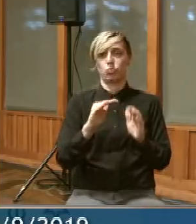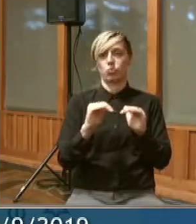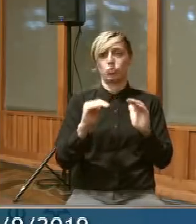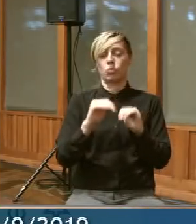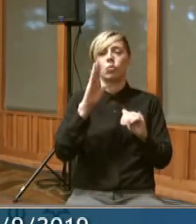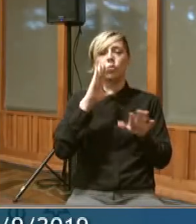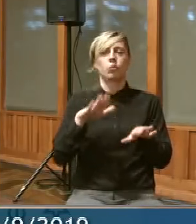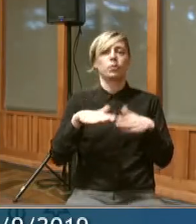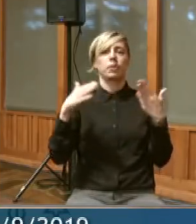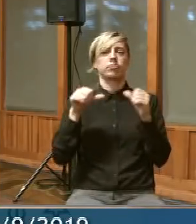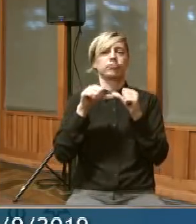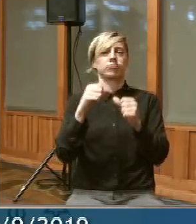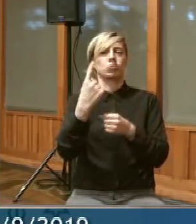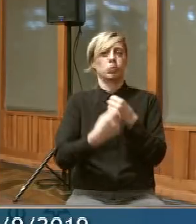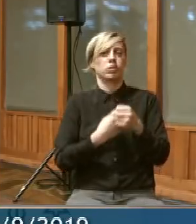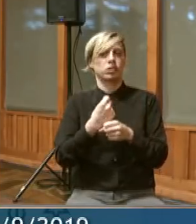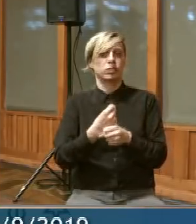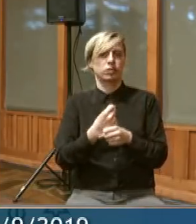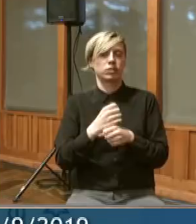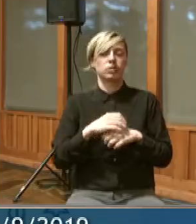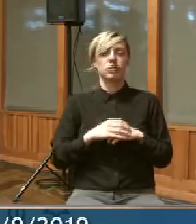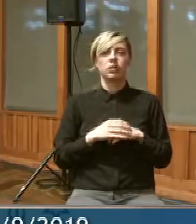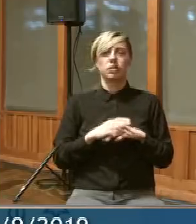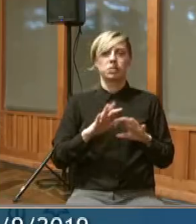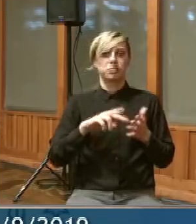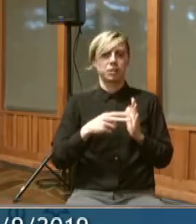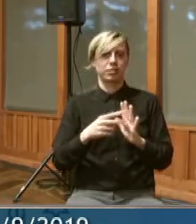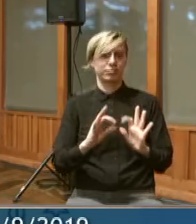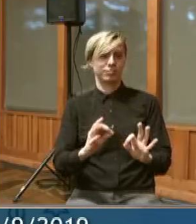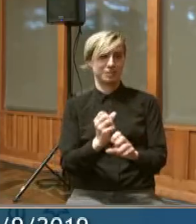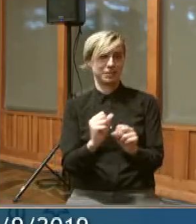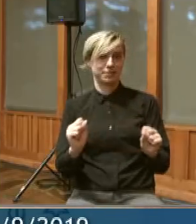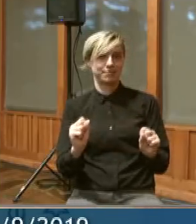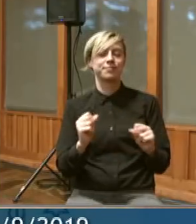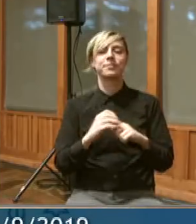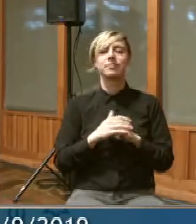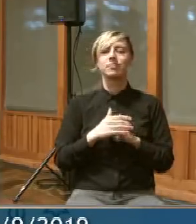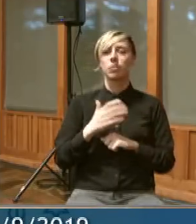POOL FOR THE NEXT YEAR. WE DO ANNUAL BUDGETING. BUDGETING .